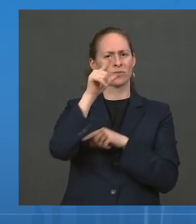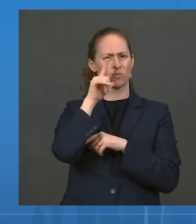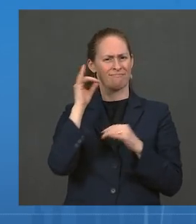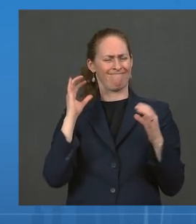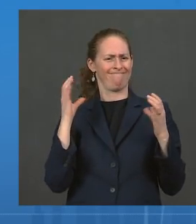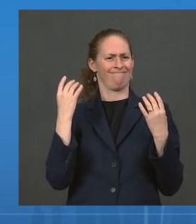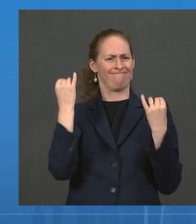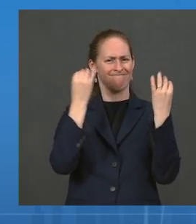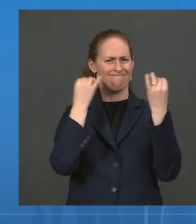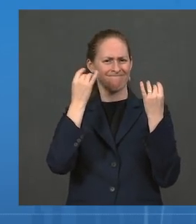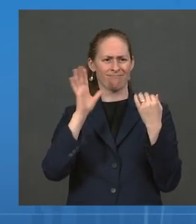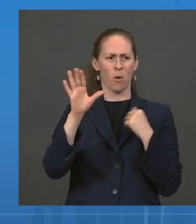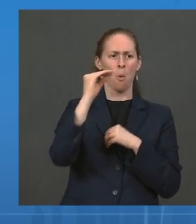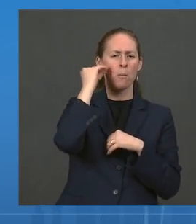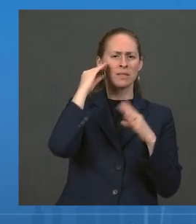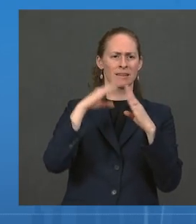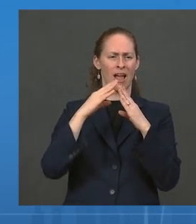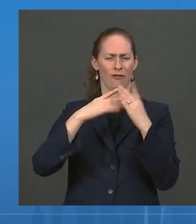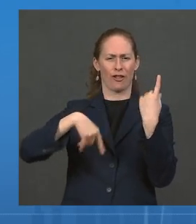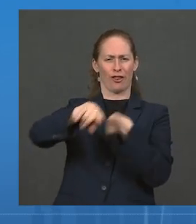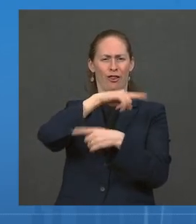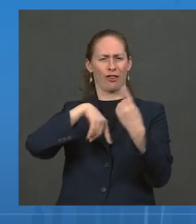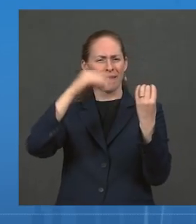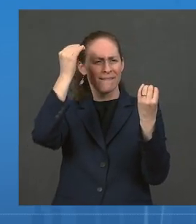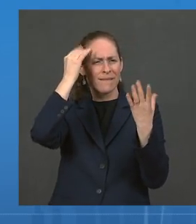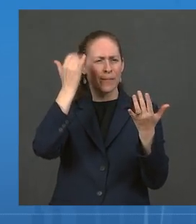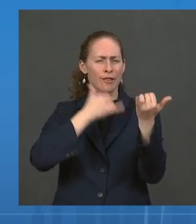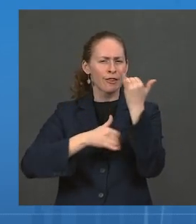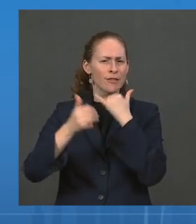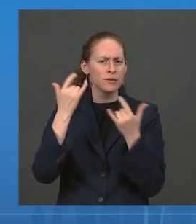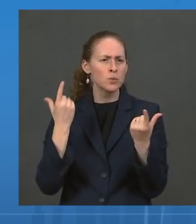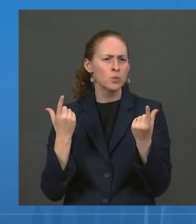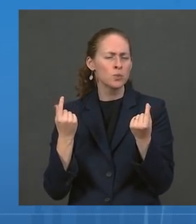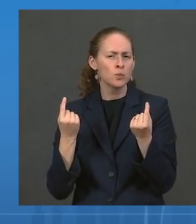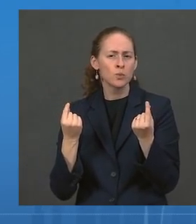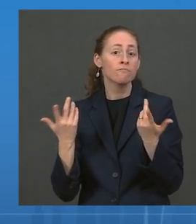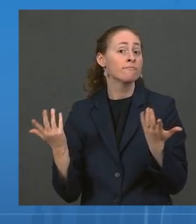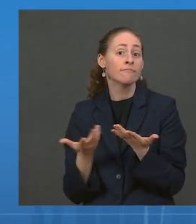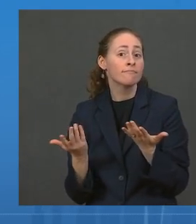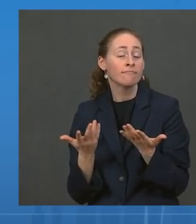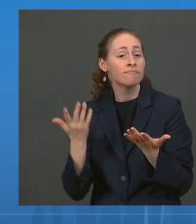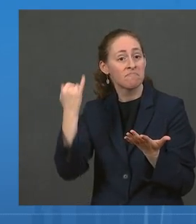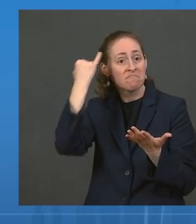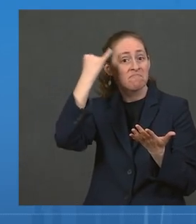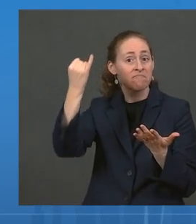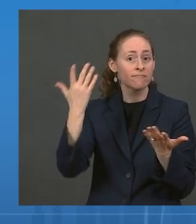We have two key goals with this toolkit. The first is for people to learn about health misinformation.